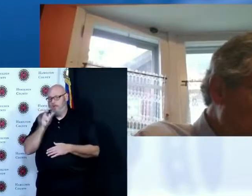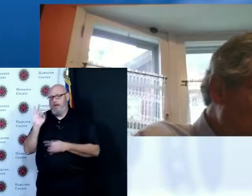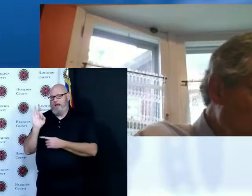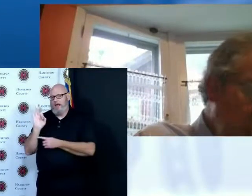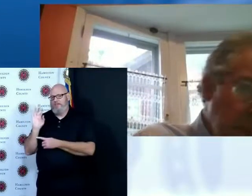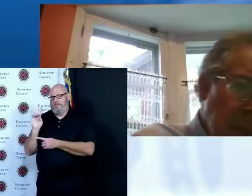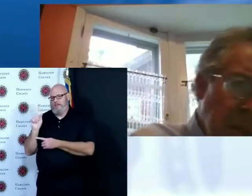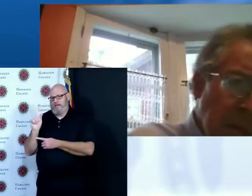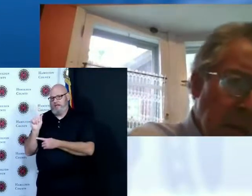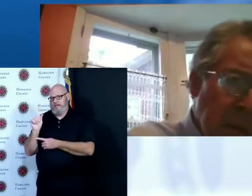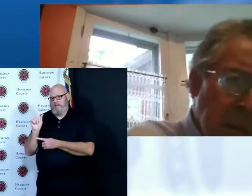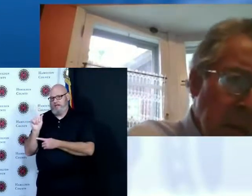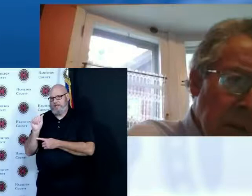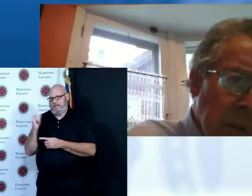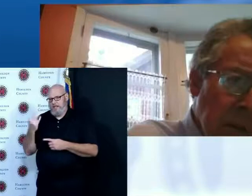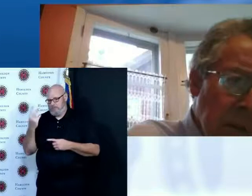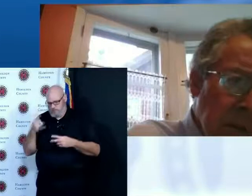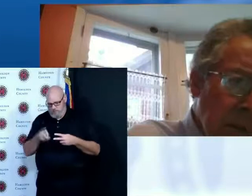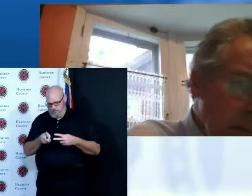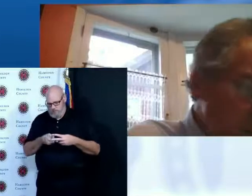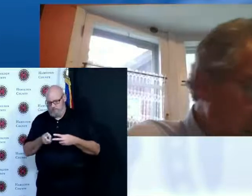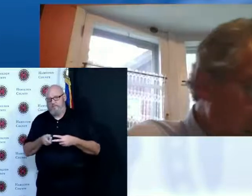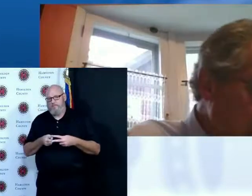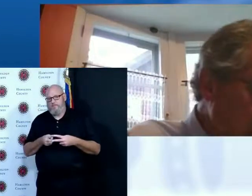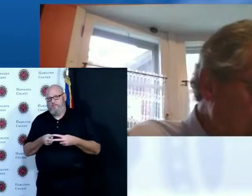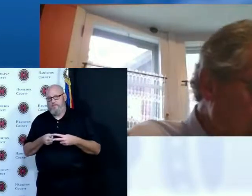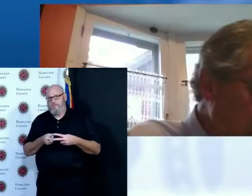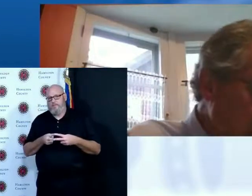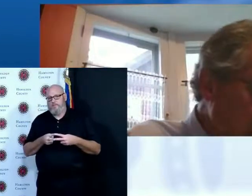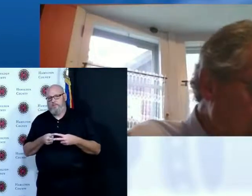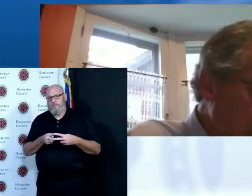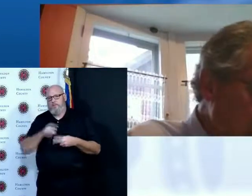the number of doses that we'll see here in our community over the next month or two there's a